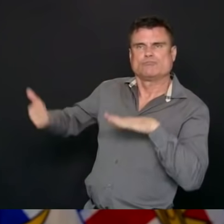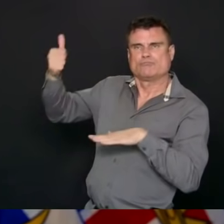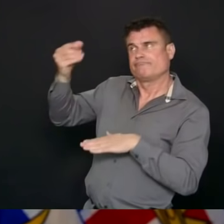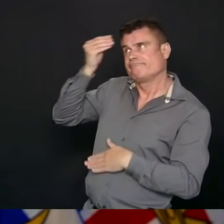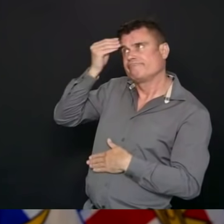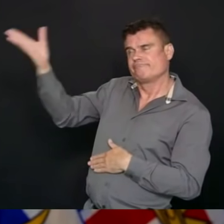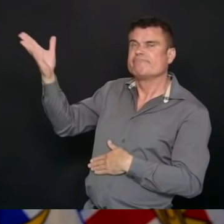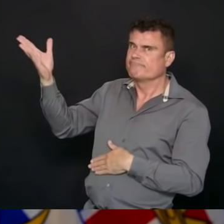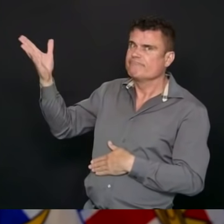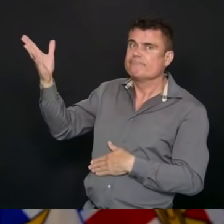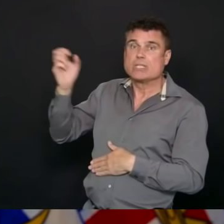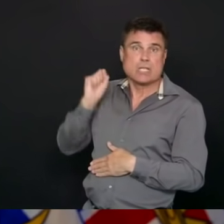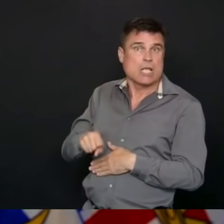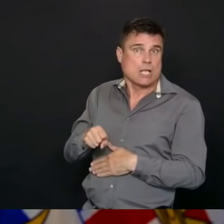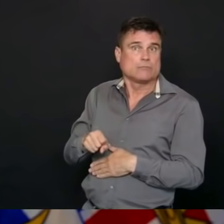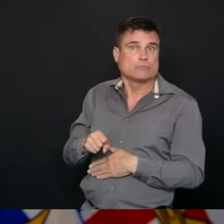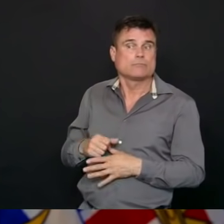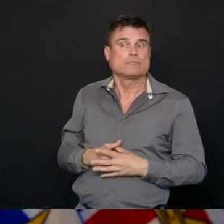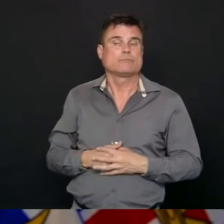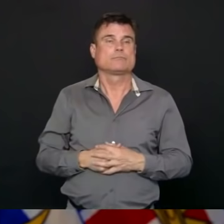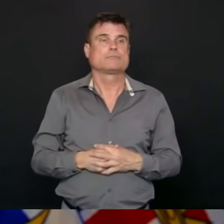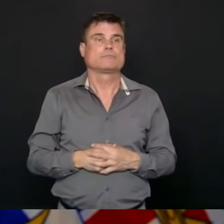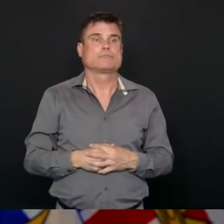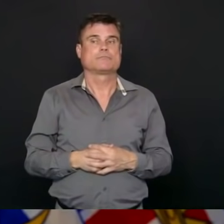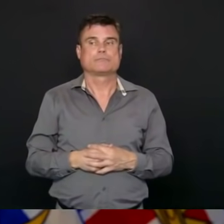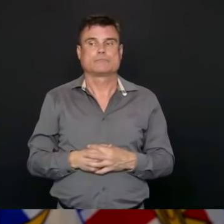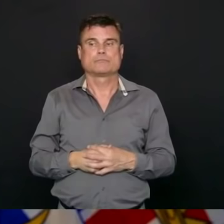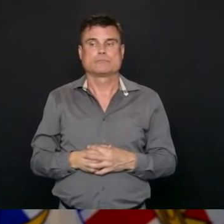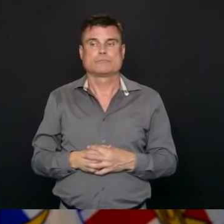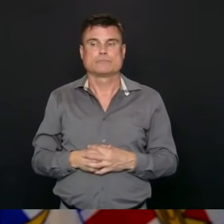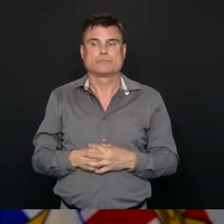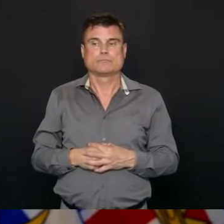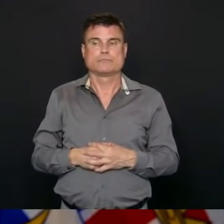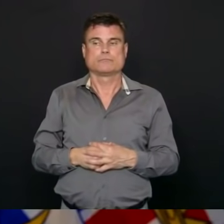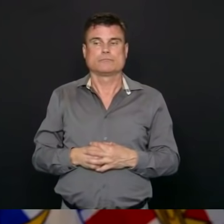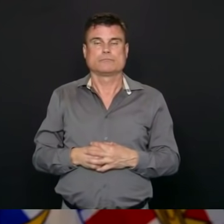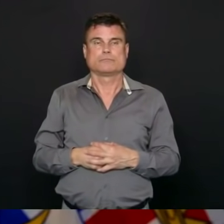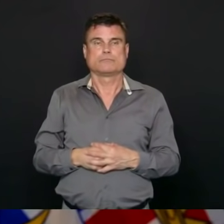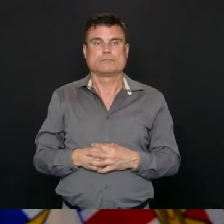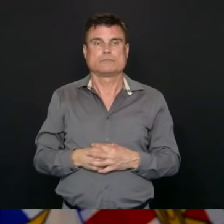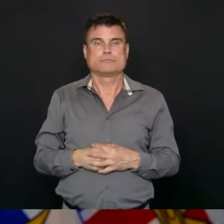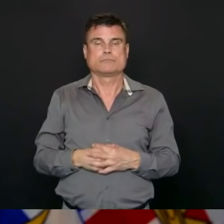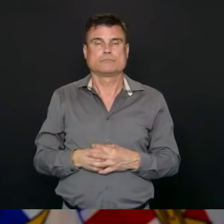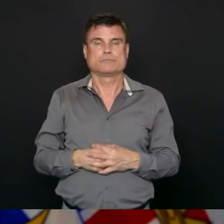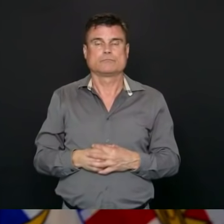can inspect on a complaints basis as well. I believe that most businesses